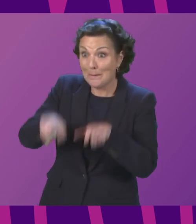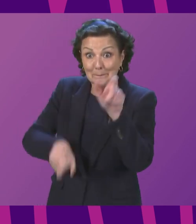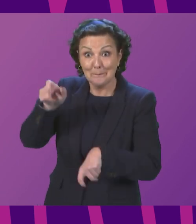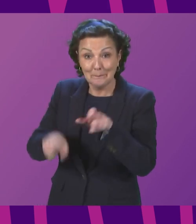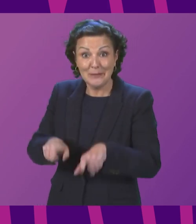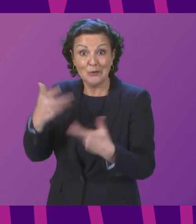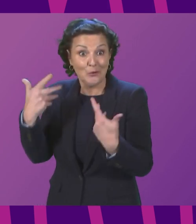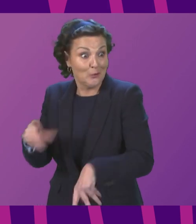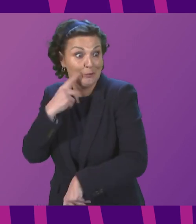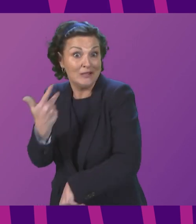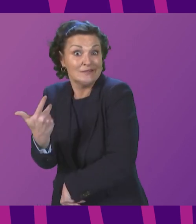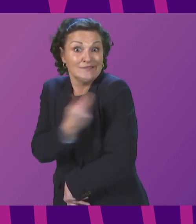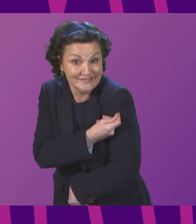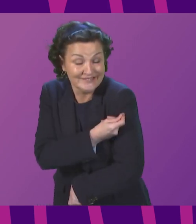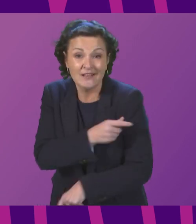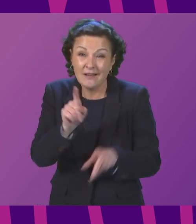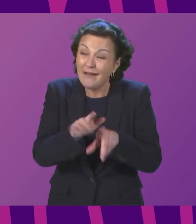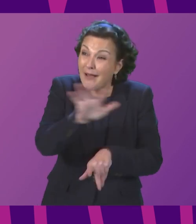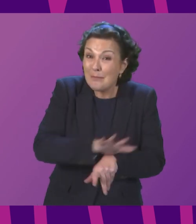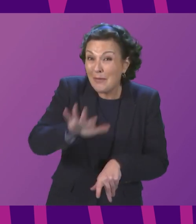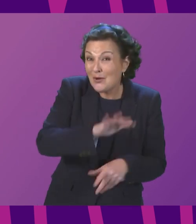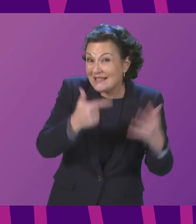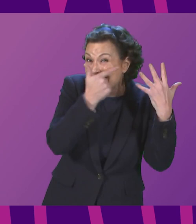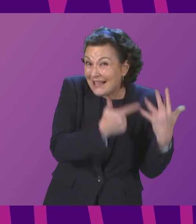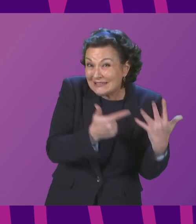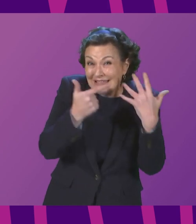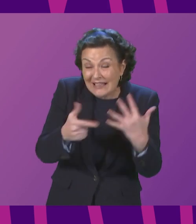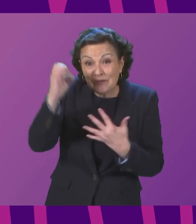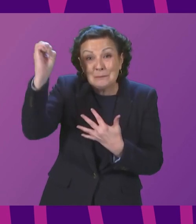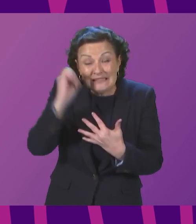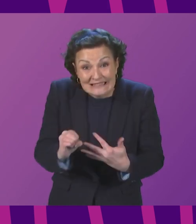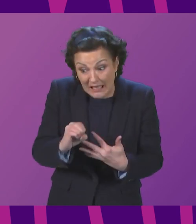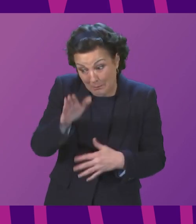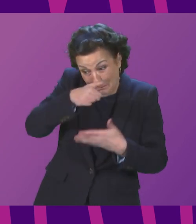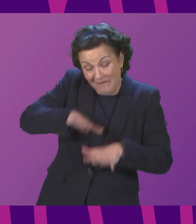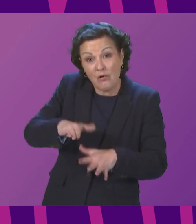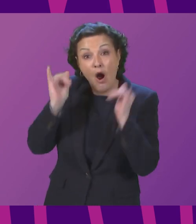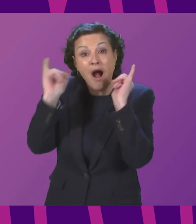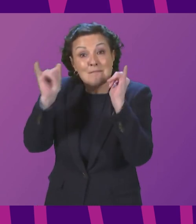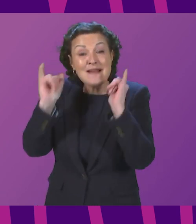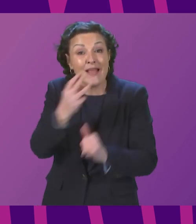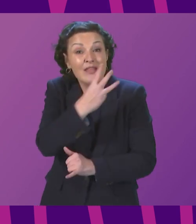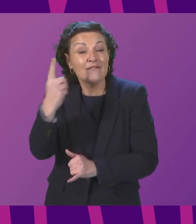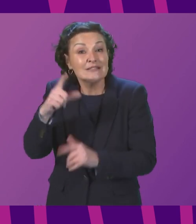around 3 million people—77 per cent of those who are eligible—had received their booster, or third, dose.